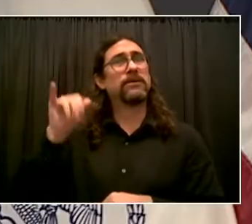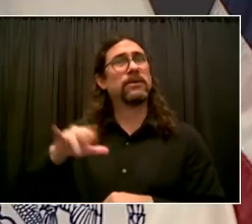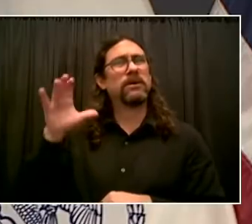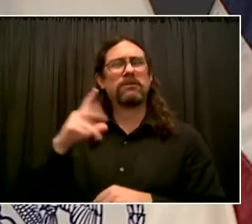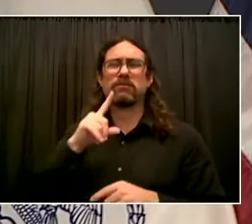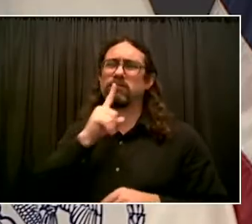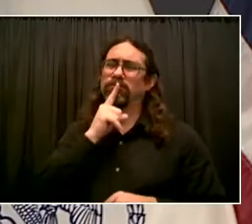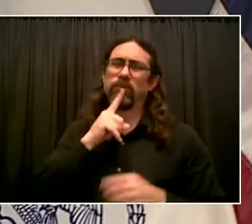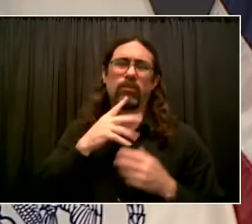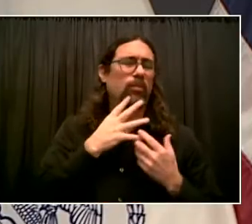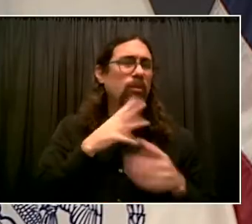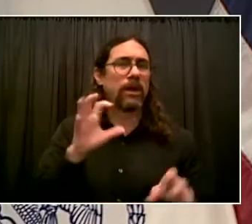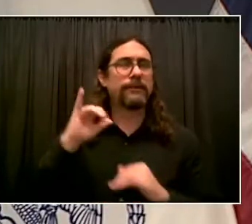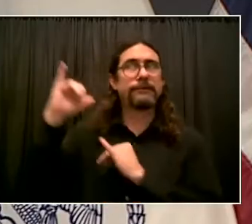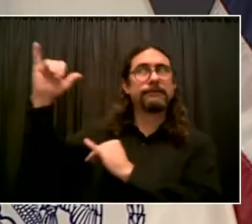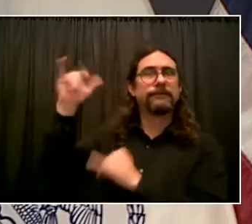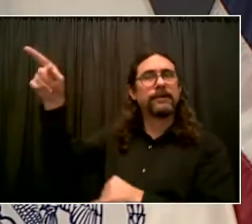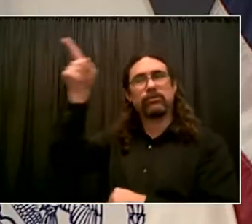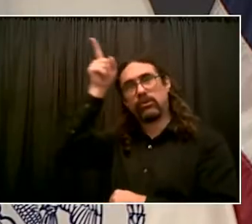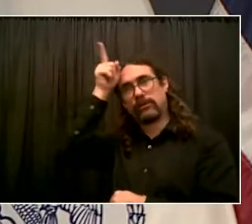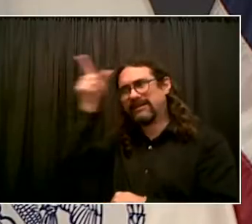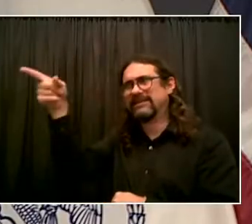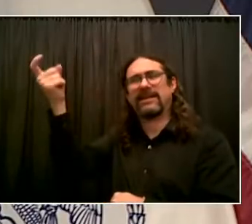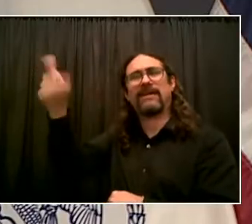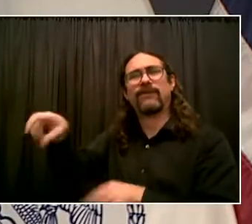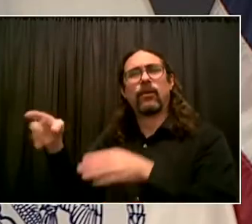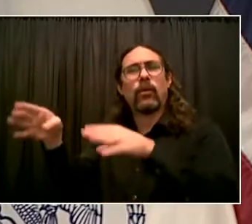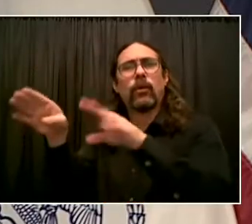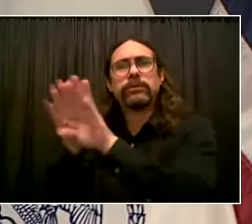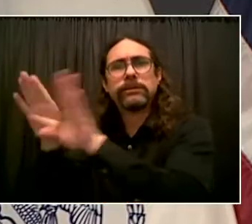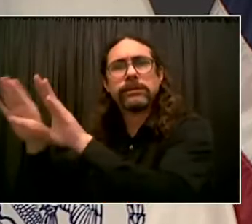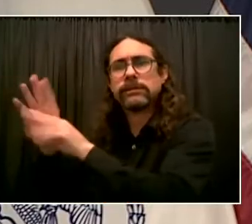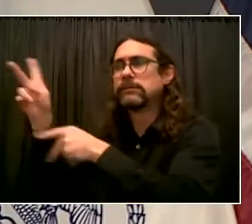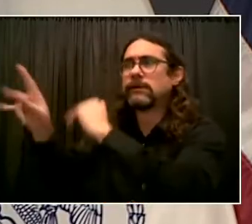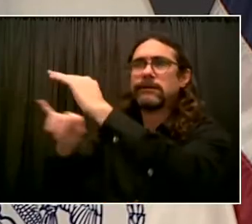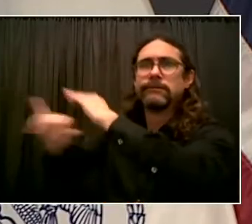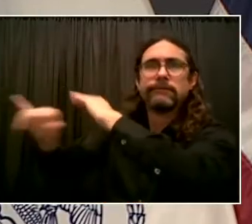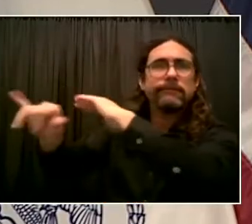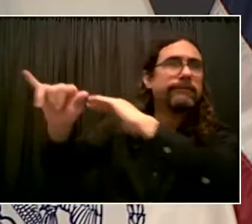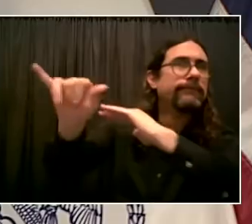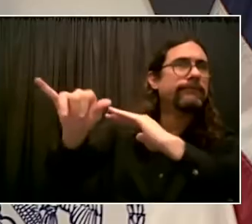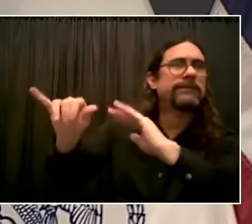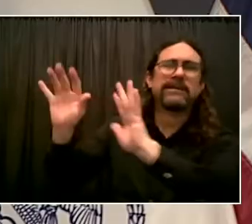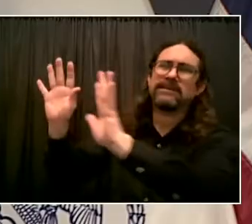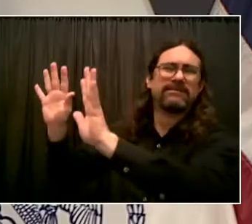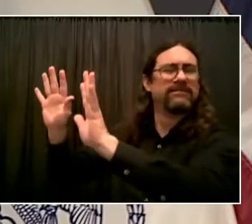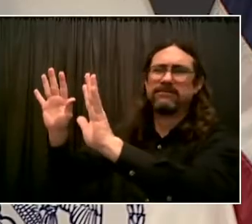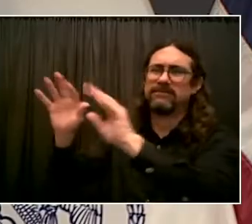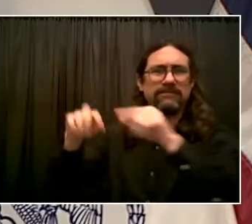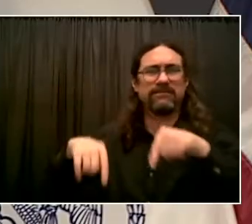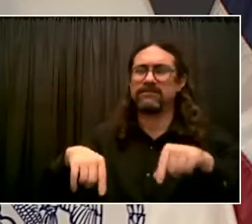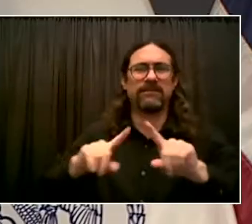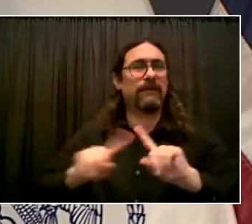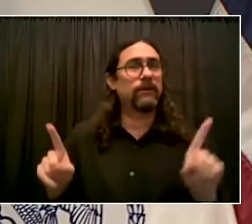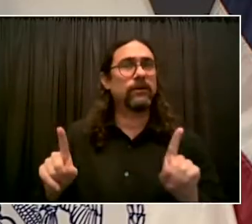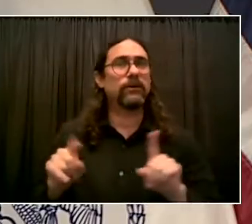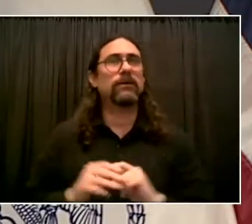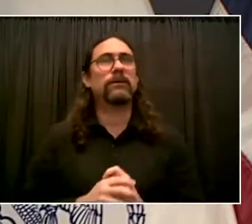OF THE PAST. WE CANNOT LET TSEHO RESTRICTIONS COME BACK, WE CANNOT HAVE SHUTDOWNS HERE IN NEW YORK CITY HAVE TO KEEP COMING FORWARD. USE THE THINGS THAT WORK, VACCINATION